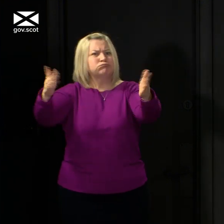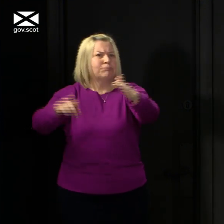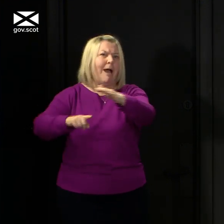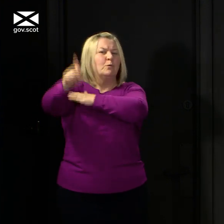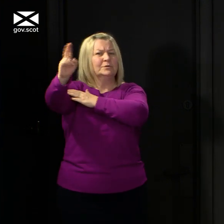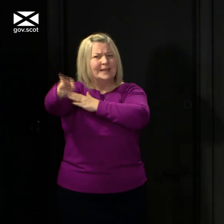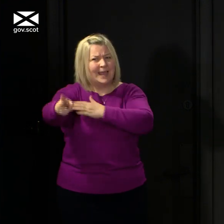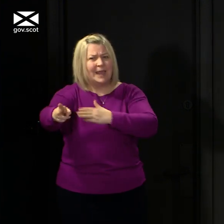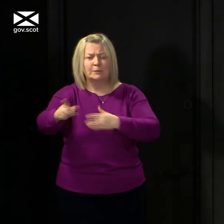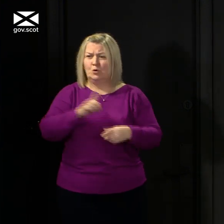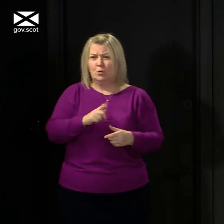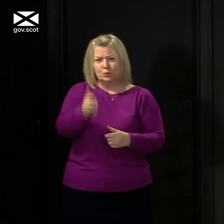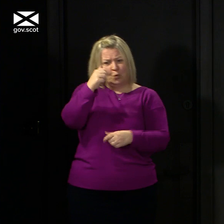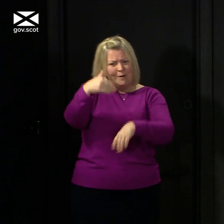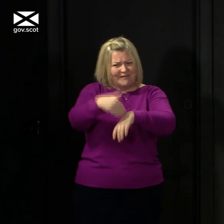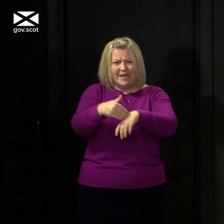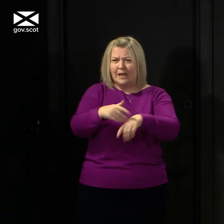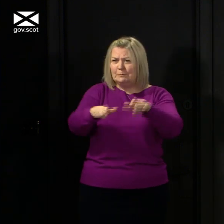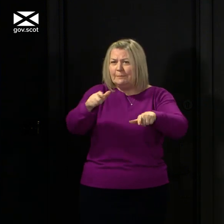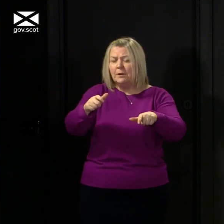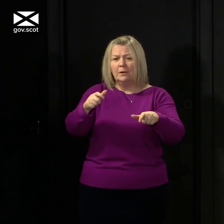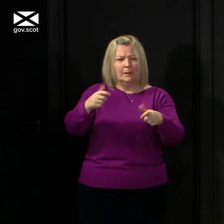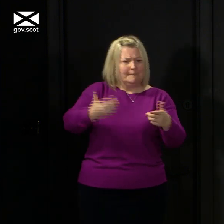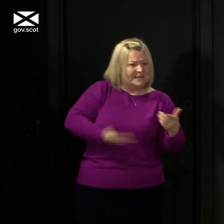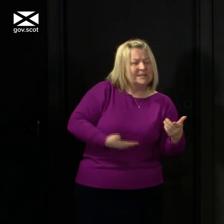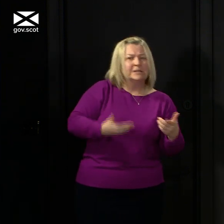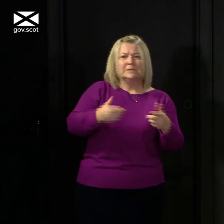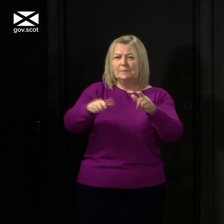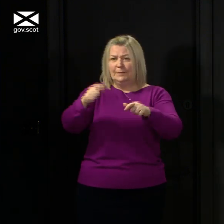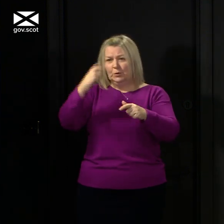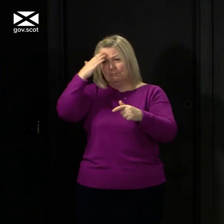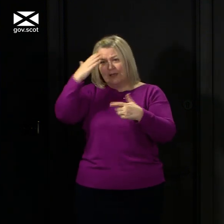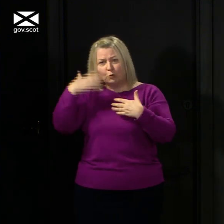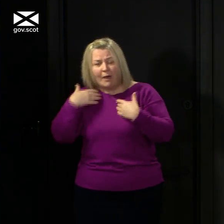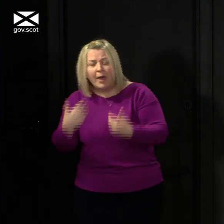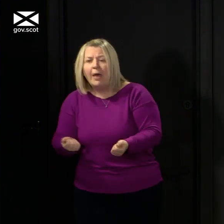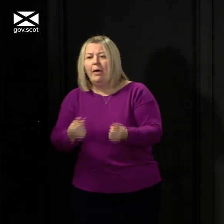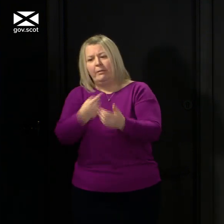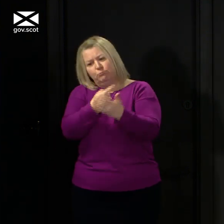health, potentially on other health conditions, is not one we want to have, but also because